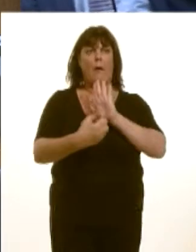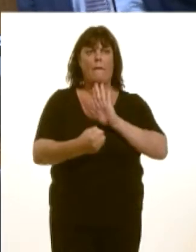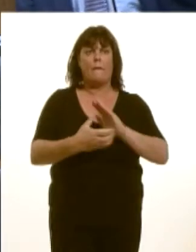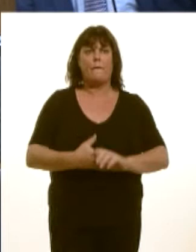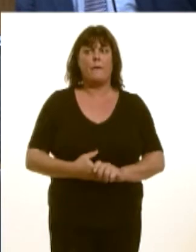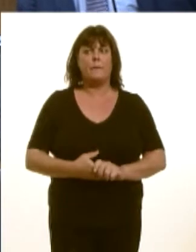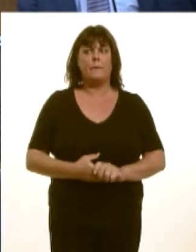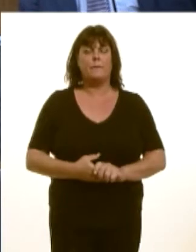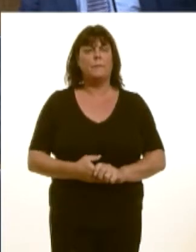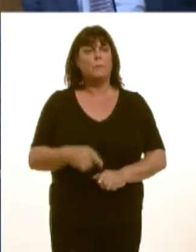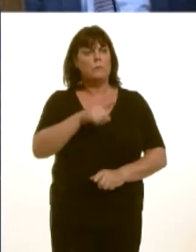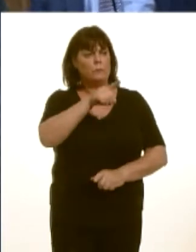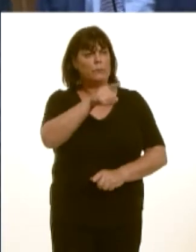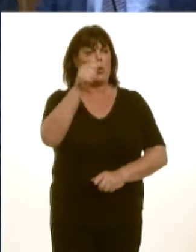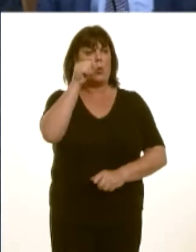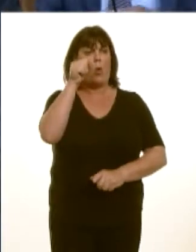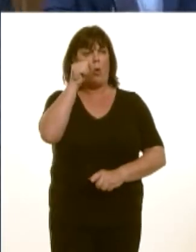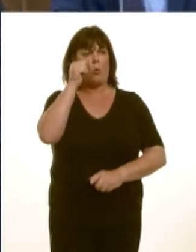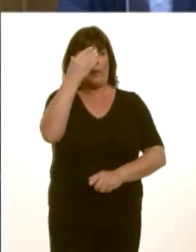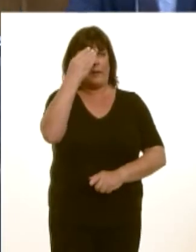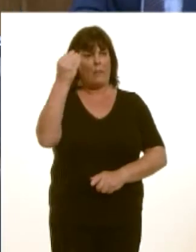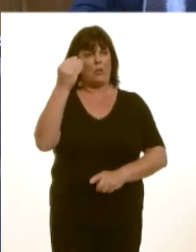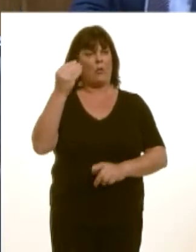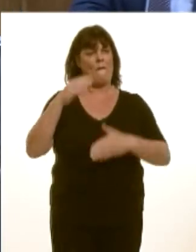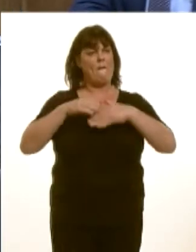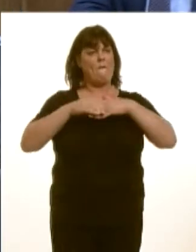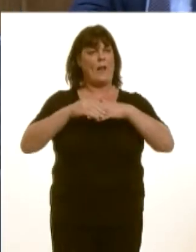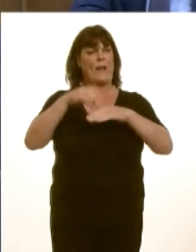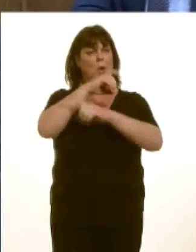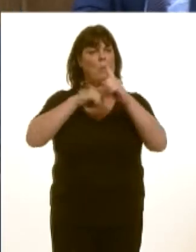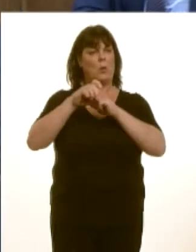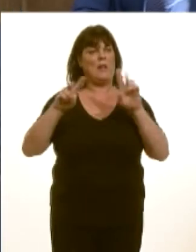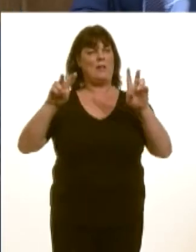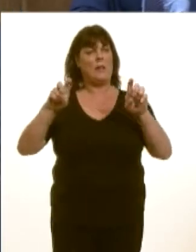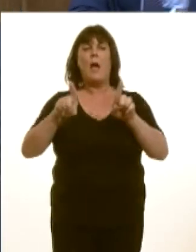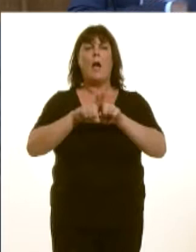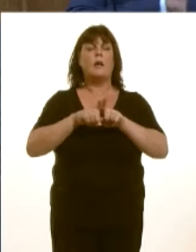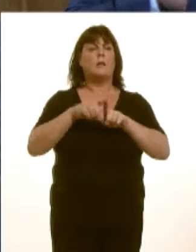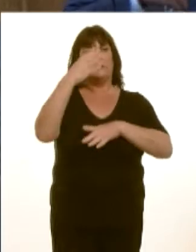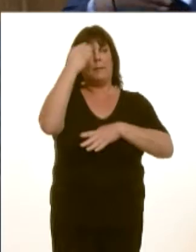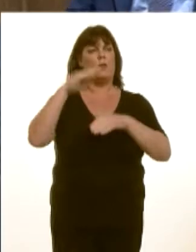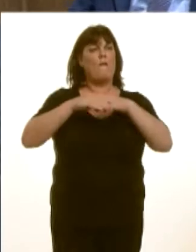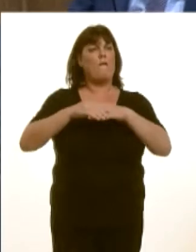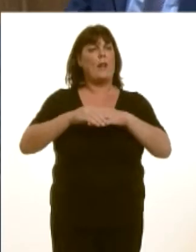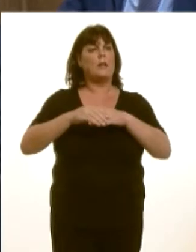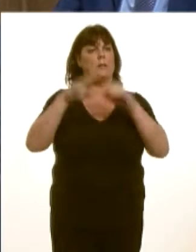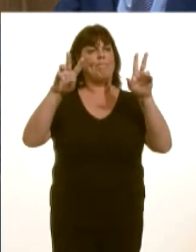The Member will be aware, of course, of the dementia-friendly communities and the Dementia Friends campaign, which we have supported as a Government.